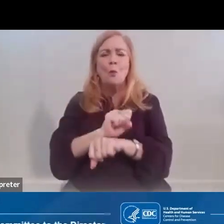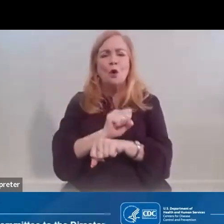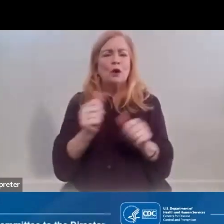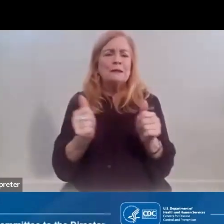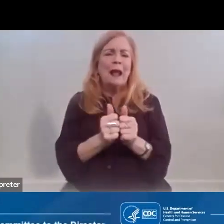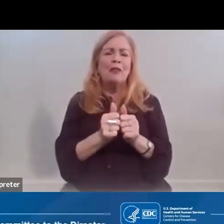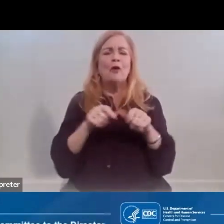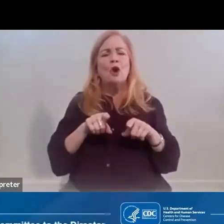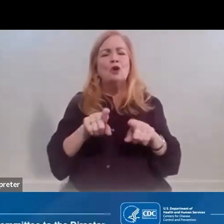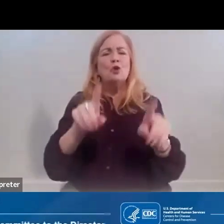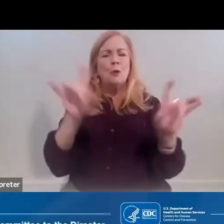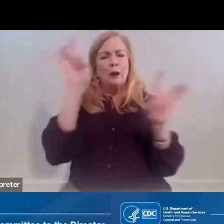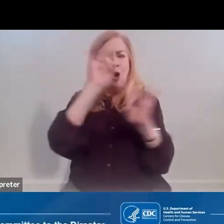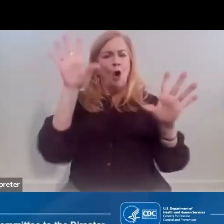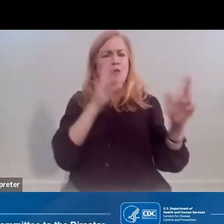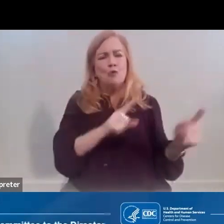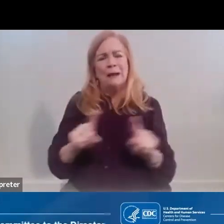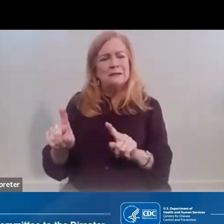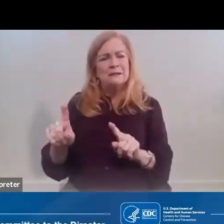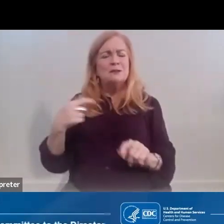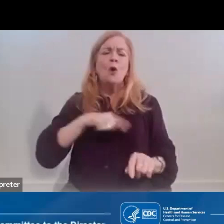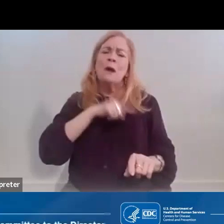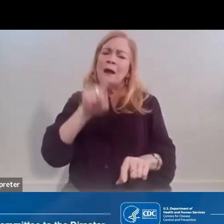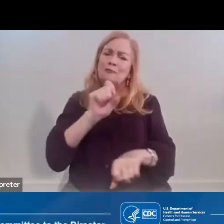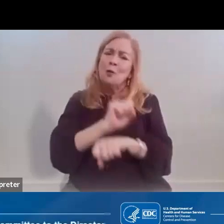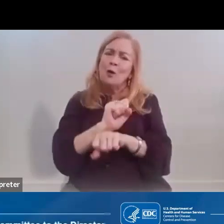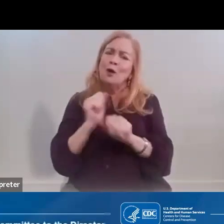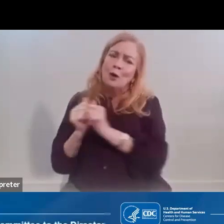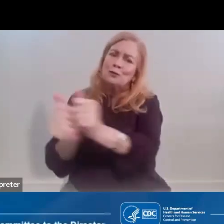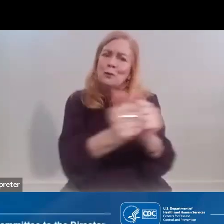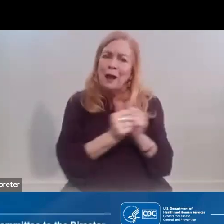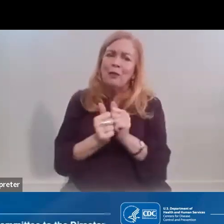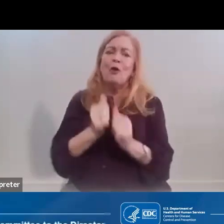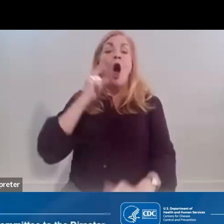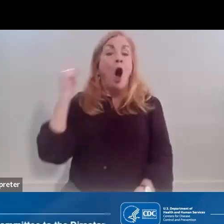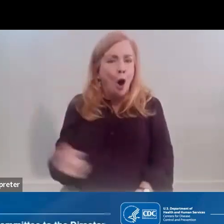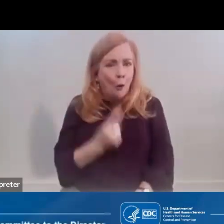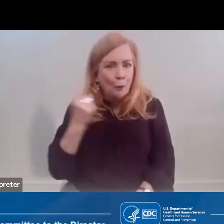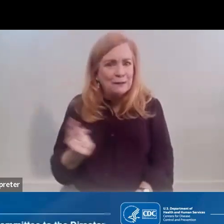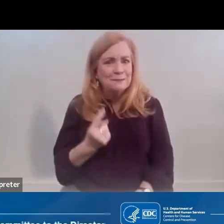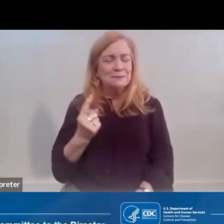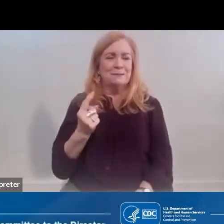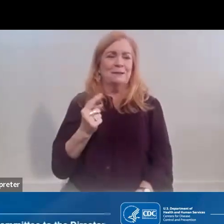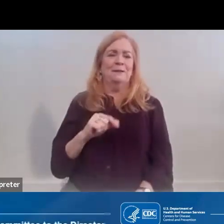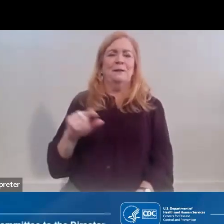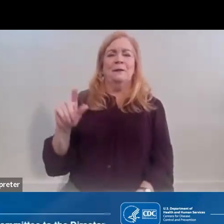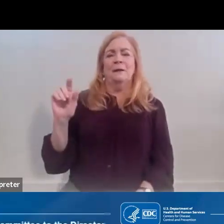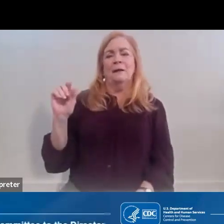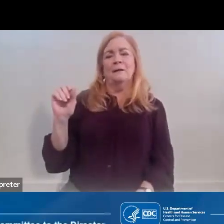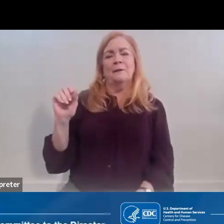that we have to work together always. And so what Mandy didn't get into the details on around her priority areas today,